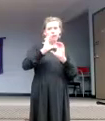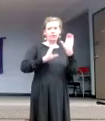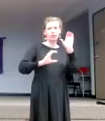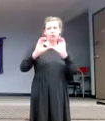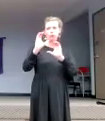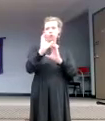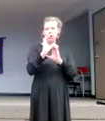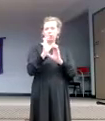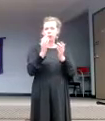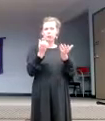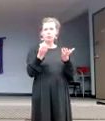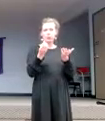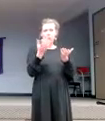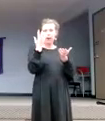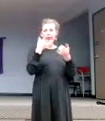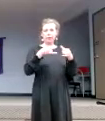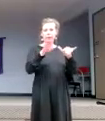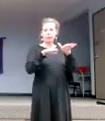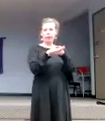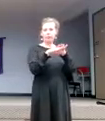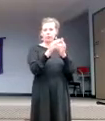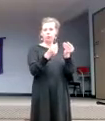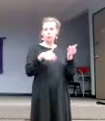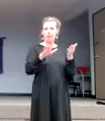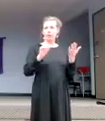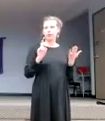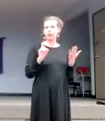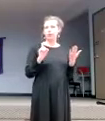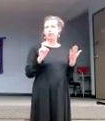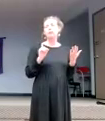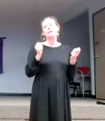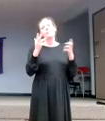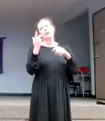be by time after that. Is there a reason for that? A lot of those dates are mandated by